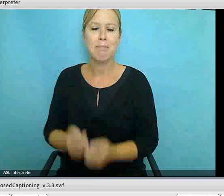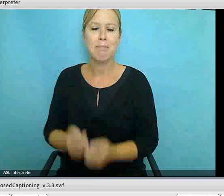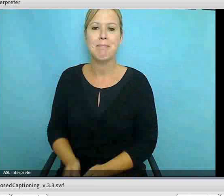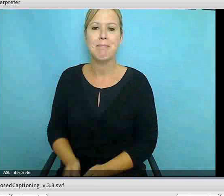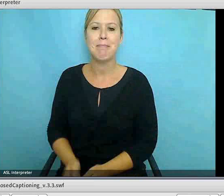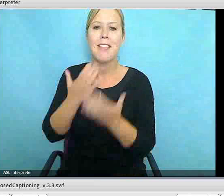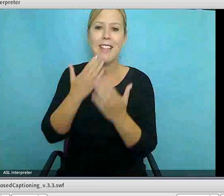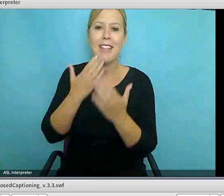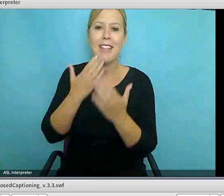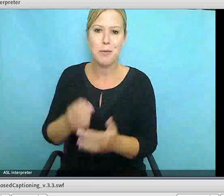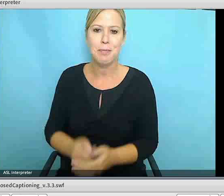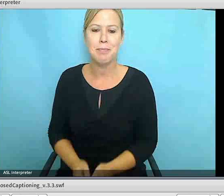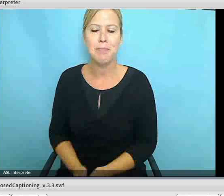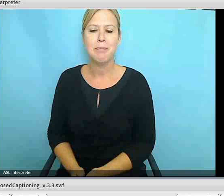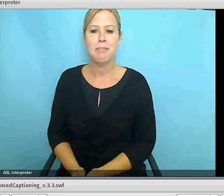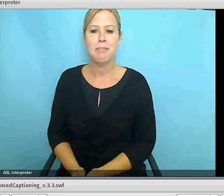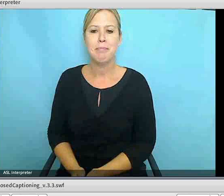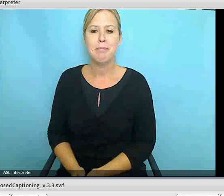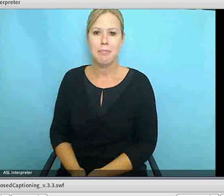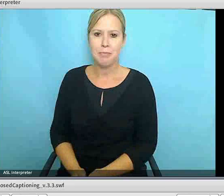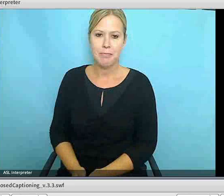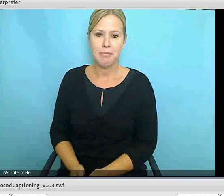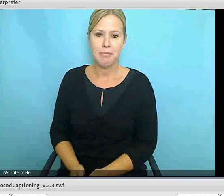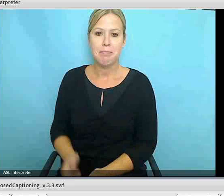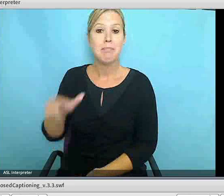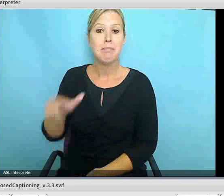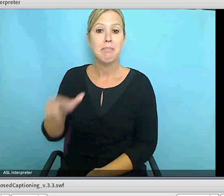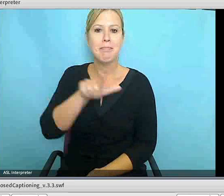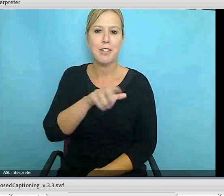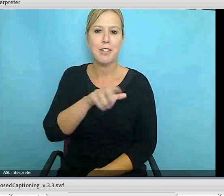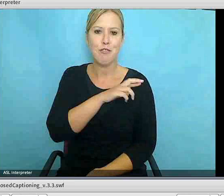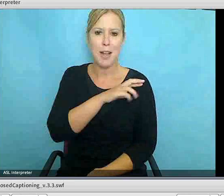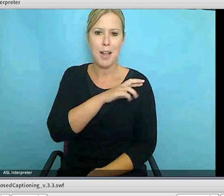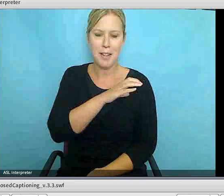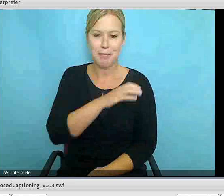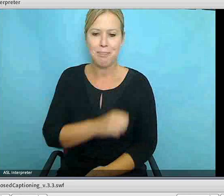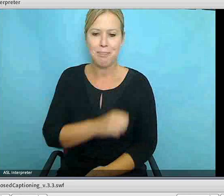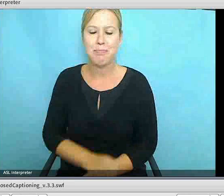So now we're going to talk a little bit more about the One Care plans